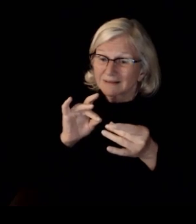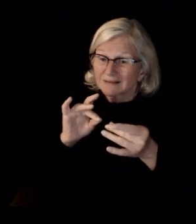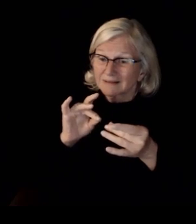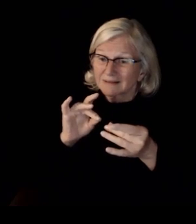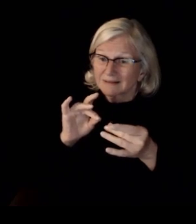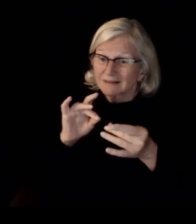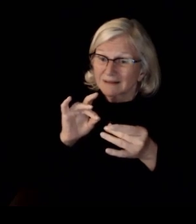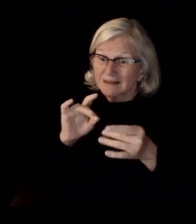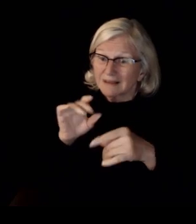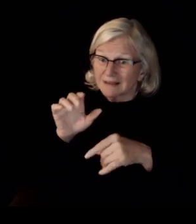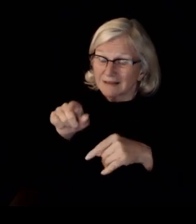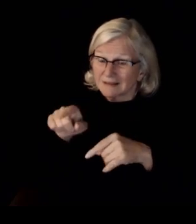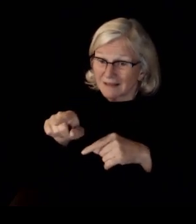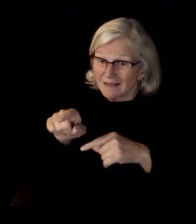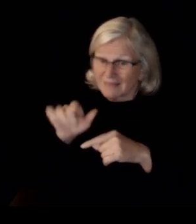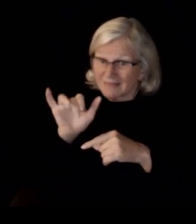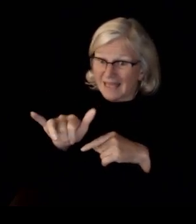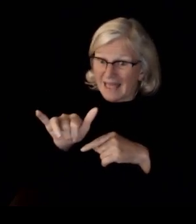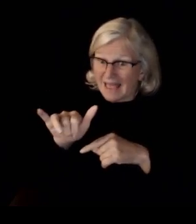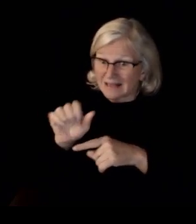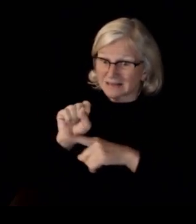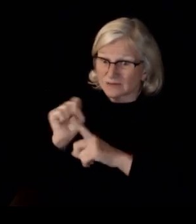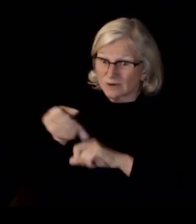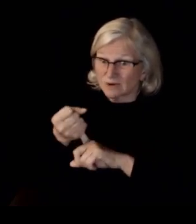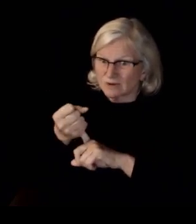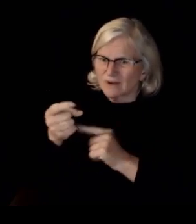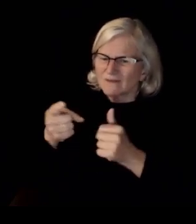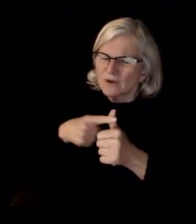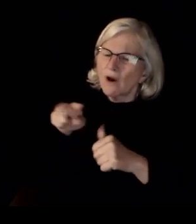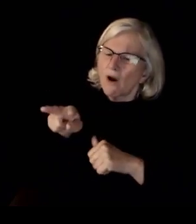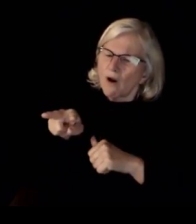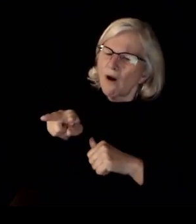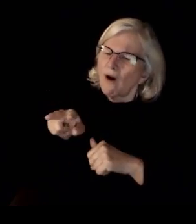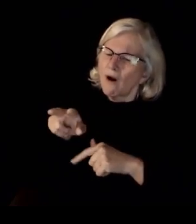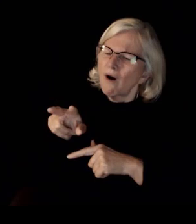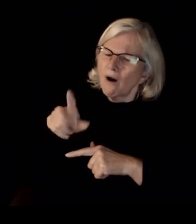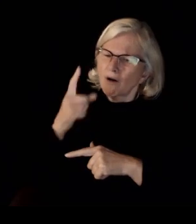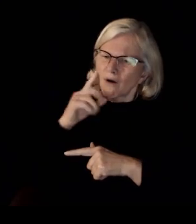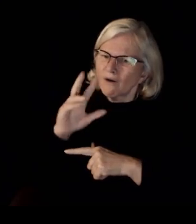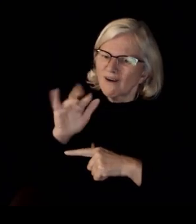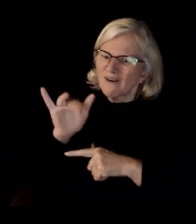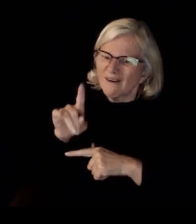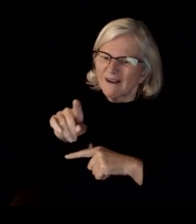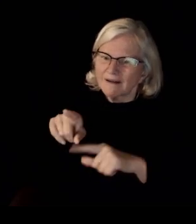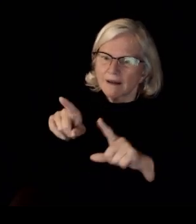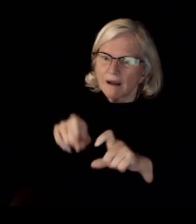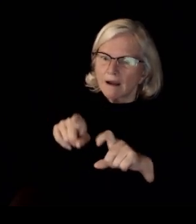to be COVID and found upon testing not to be so that hence the alert that we sent out